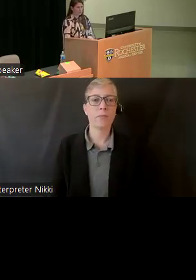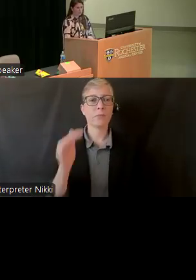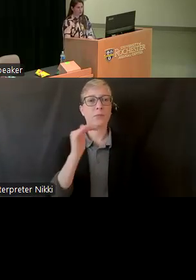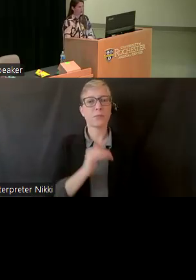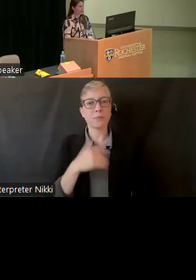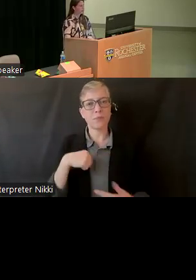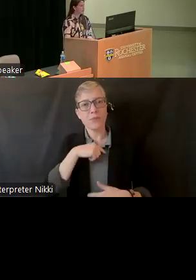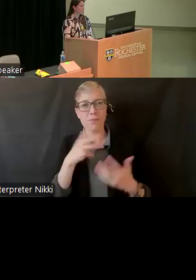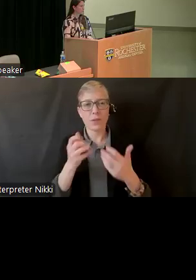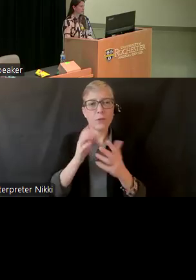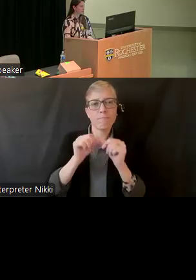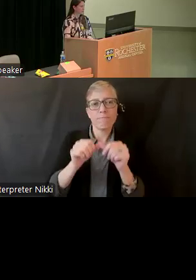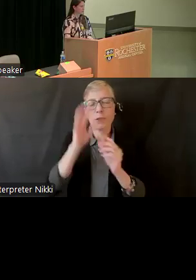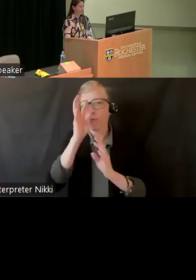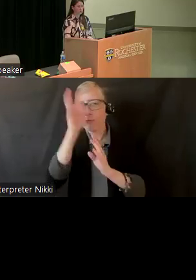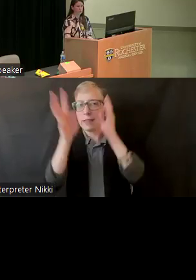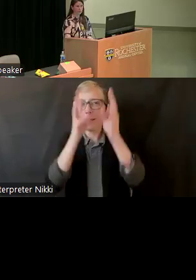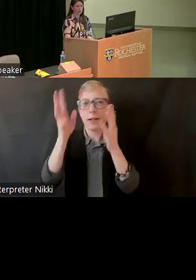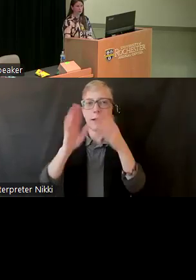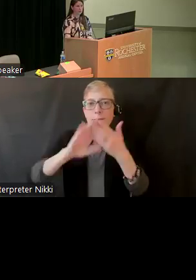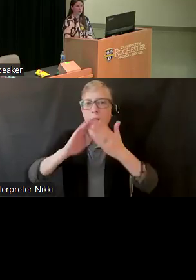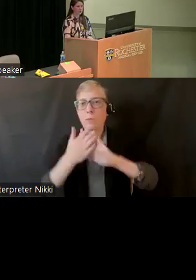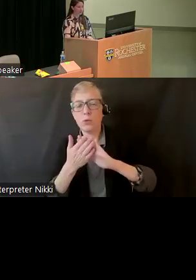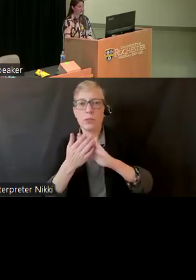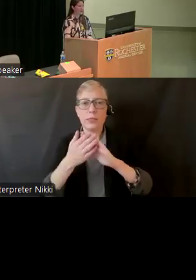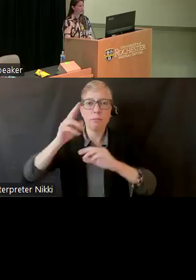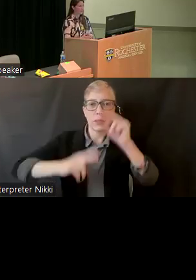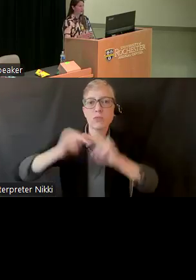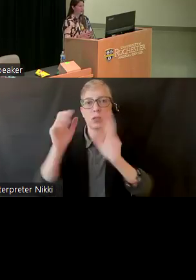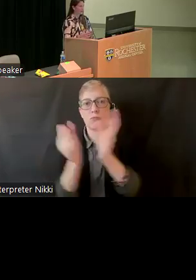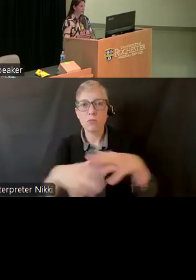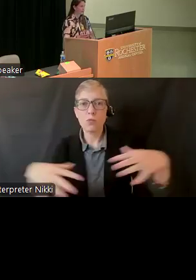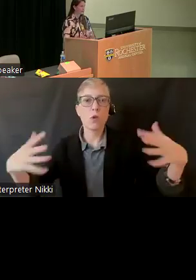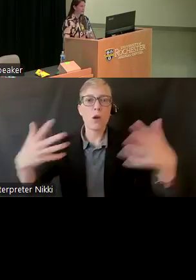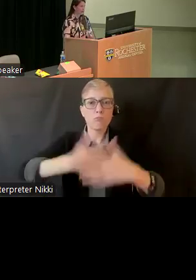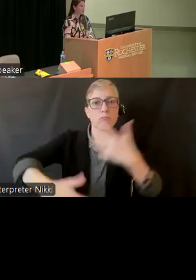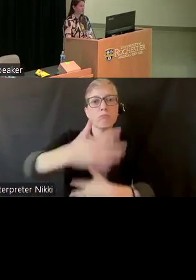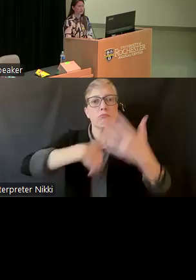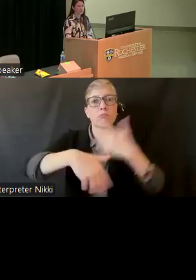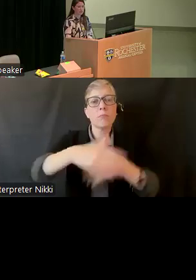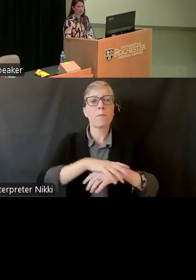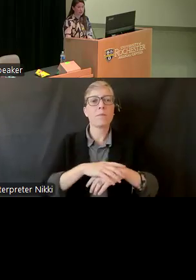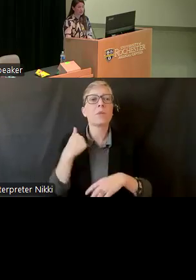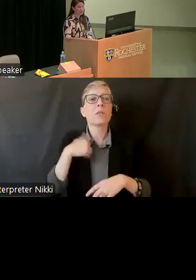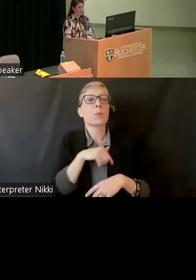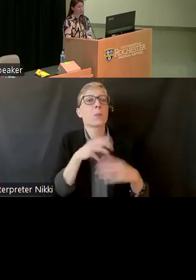build community we want to think of important ways to help uh allow folks to continue to do